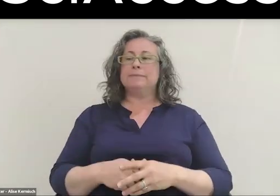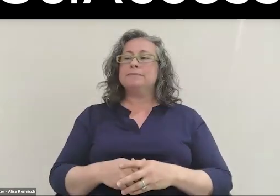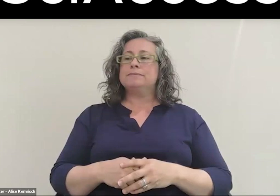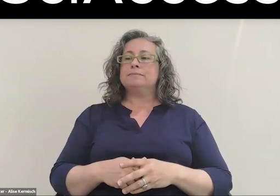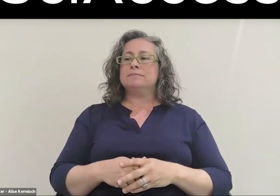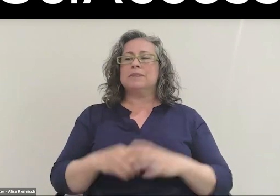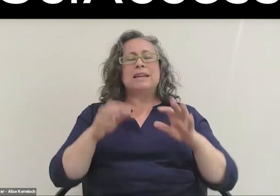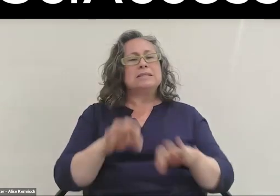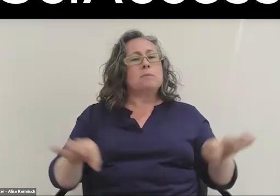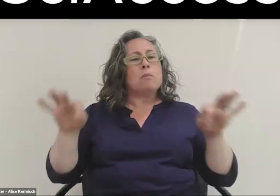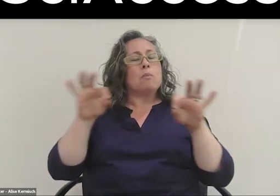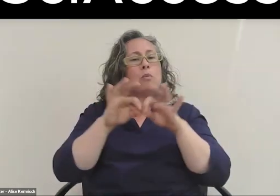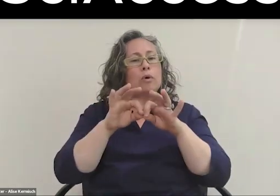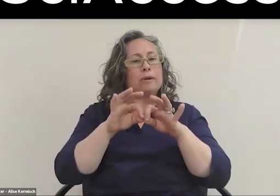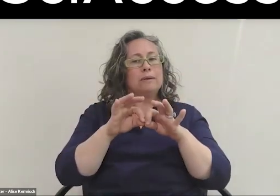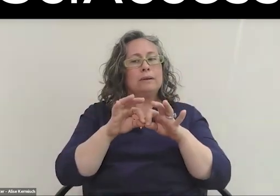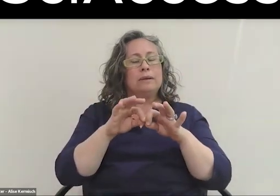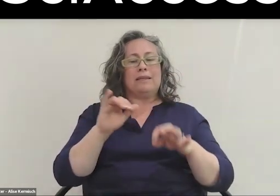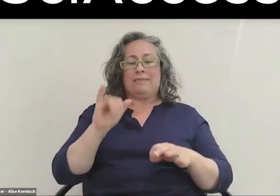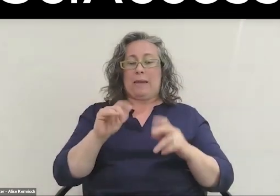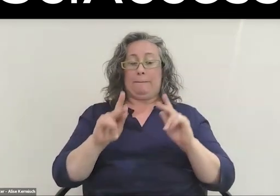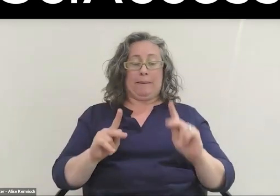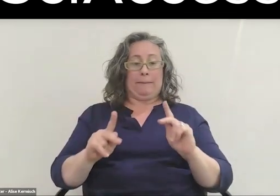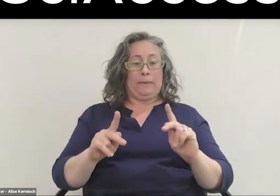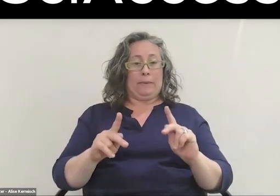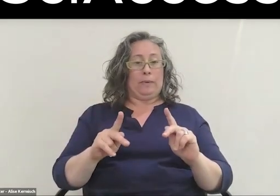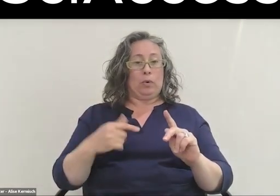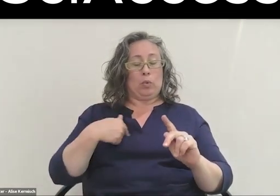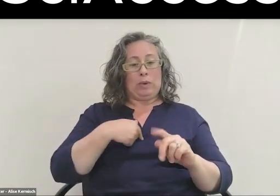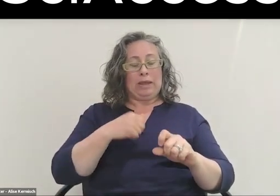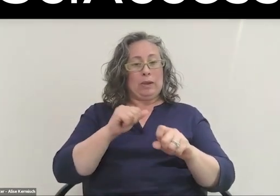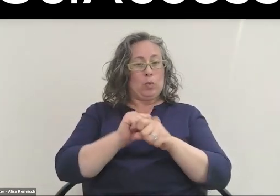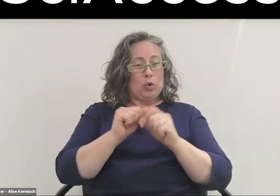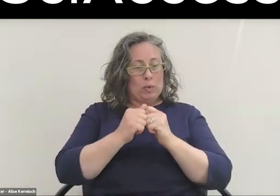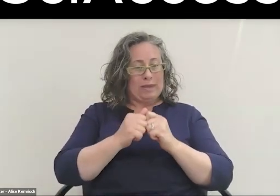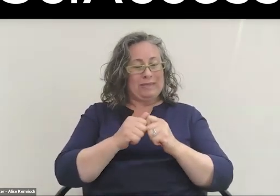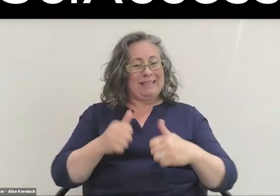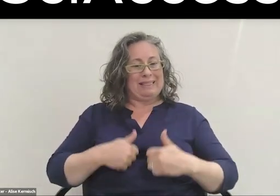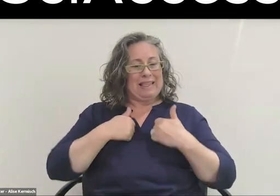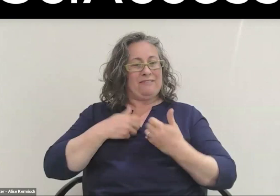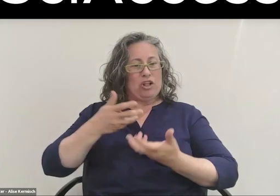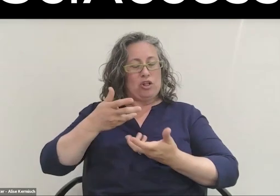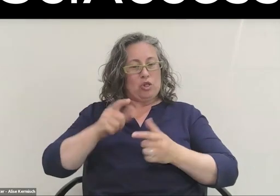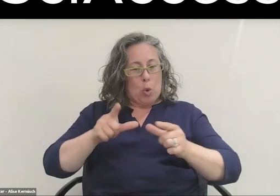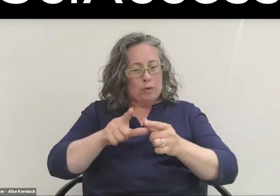It's important that the people that we work with live locally so the students can engage with them.